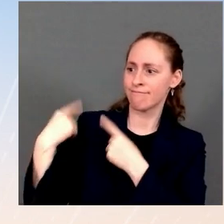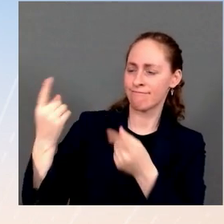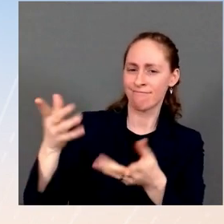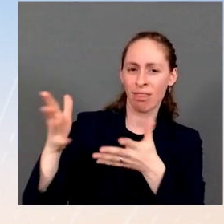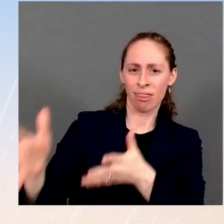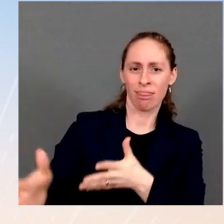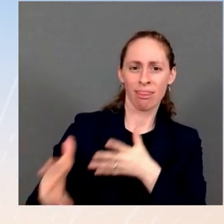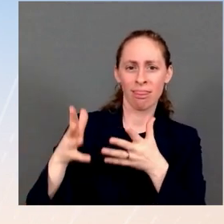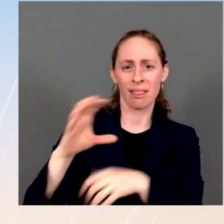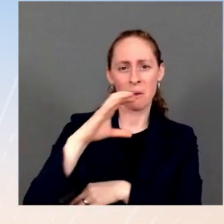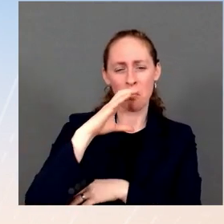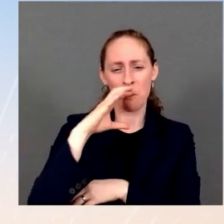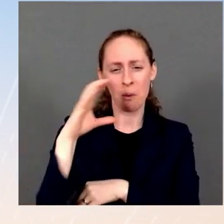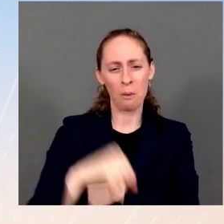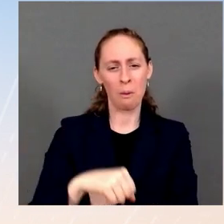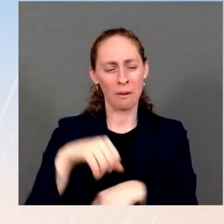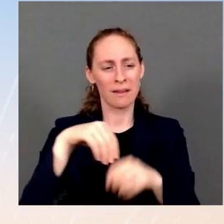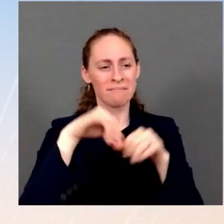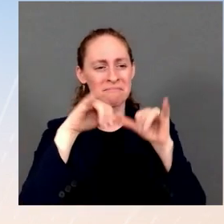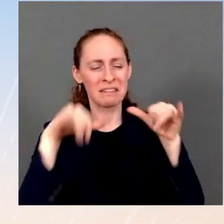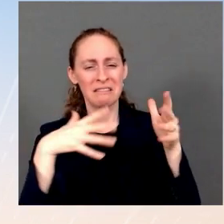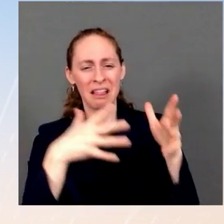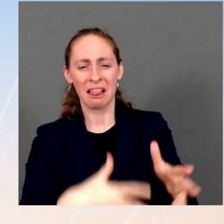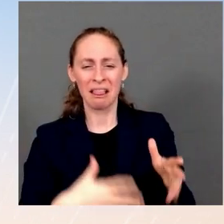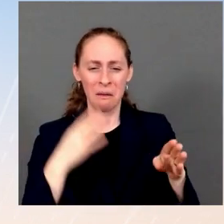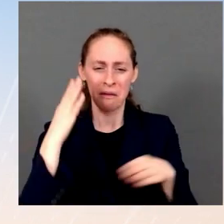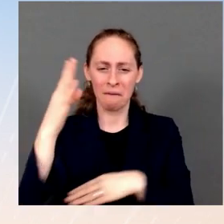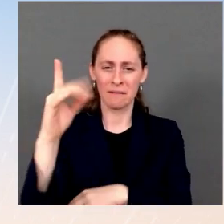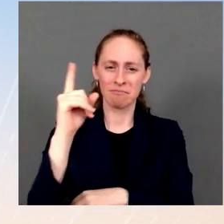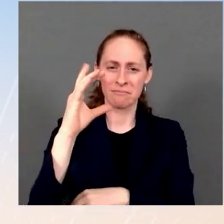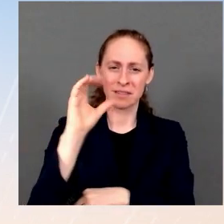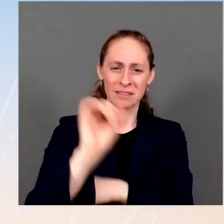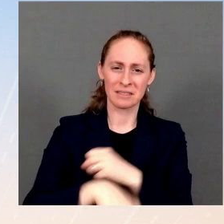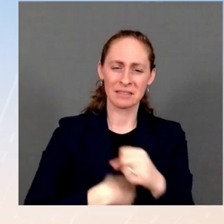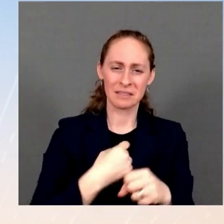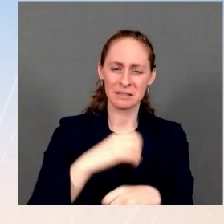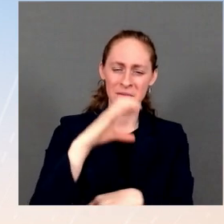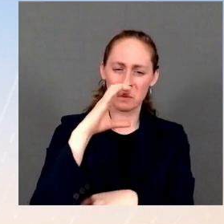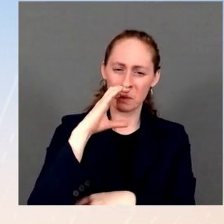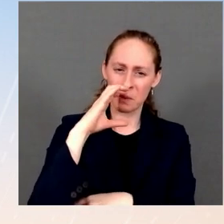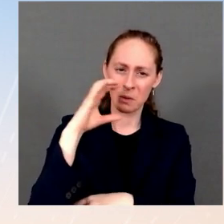When he sees the climate crisis, he sees the motivation to move with the urgency